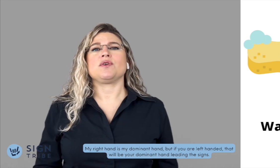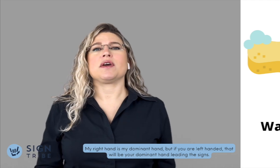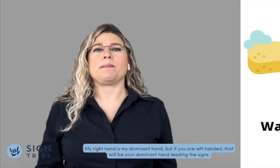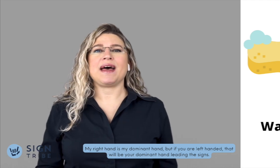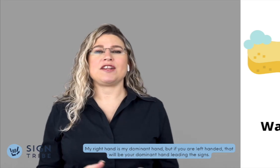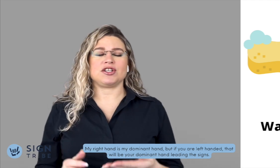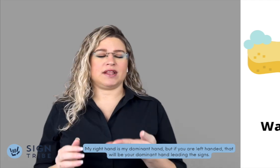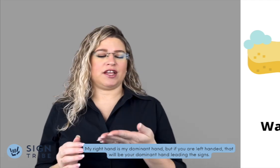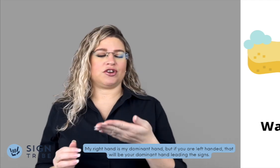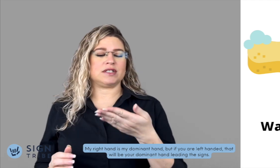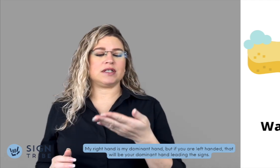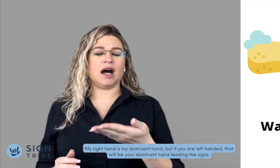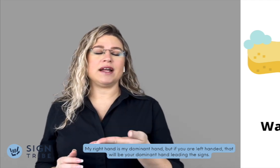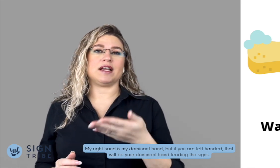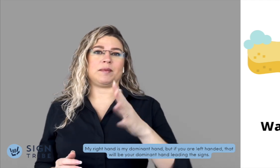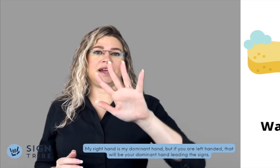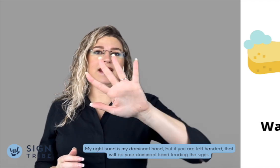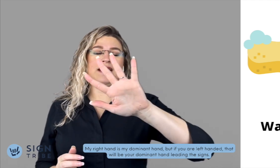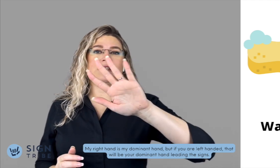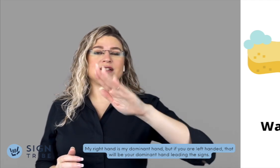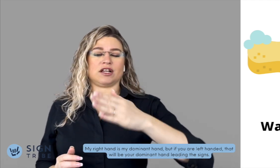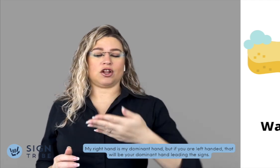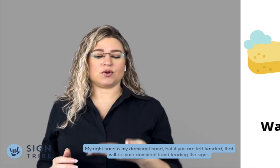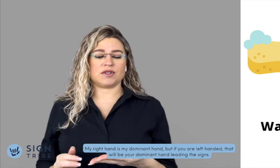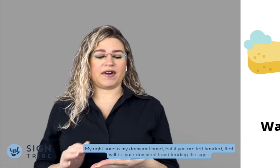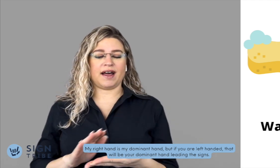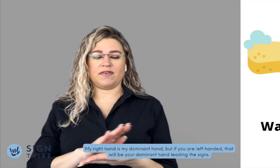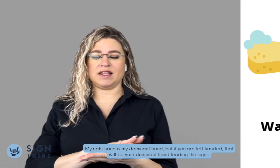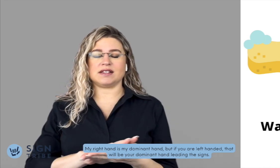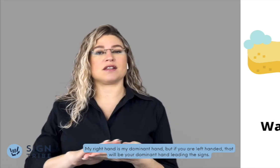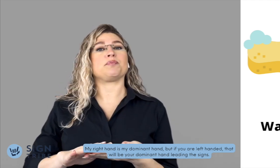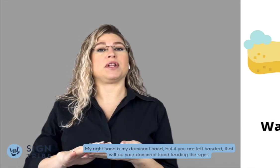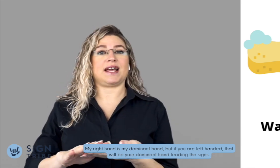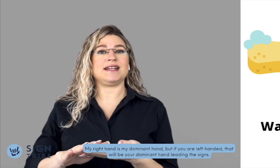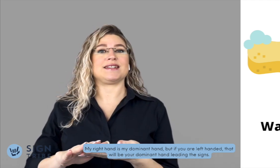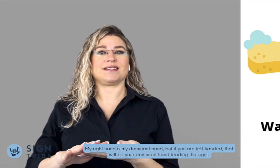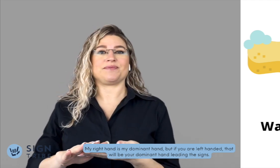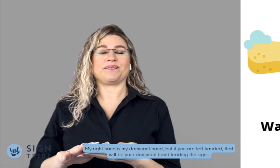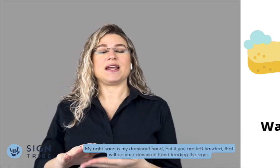can imagine that your non dominant hand is in a closed five and this is a plate.